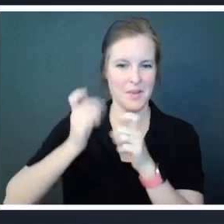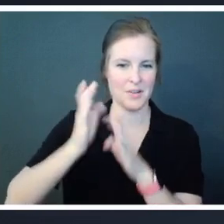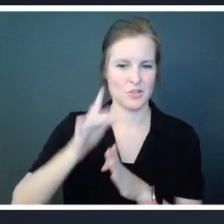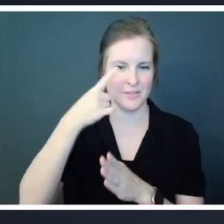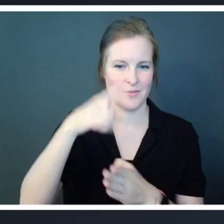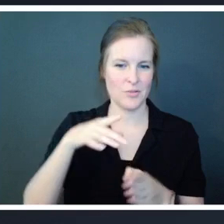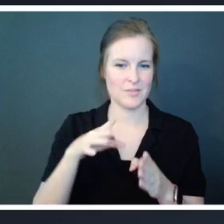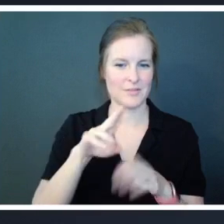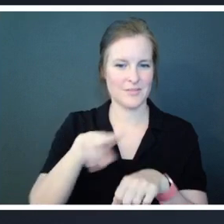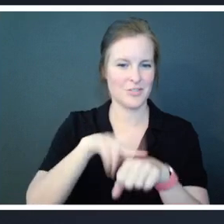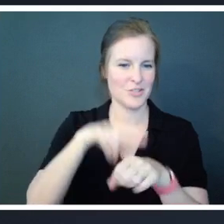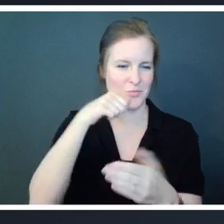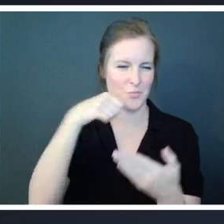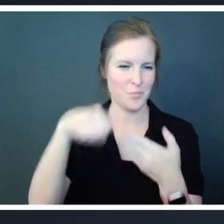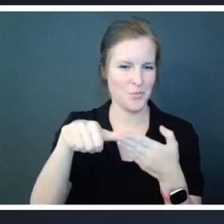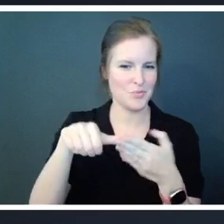Phoebe Sherman: And hello again. My name is Phoebe